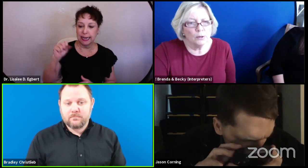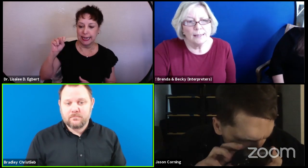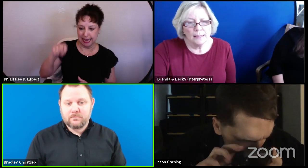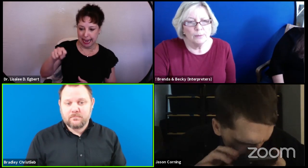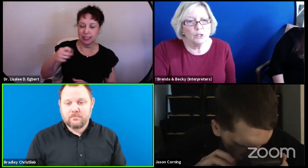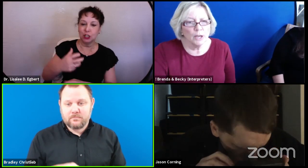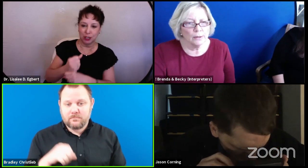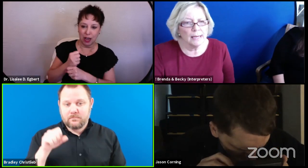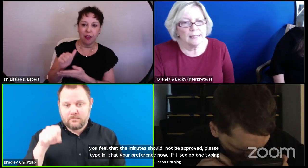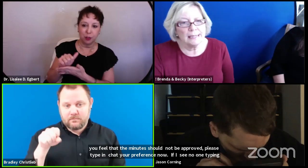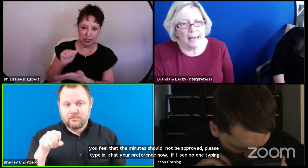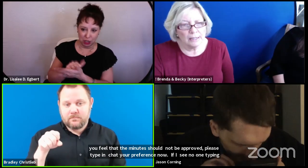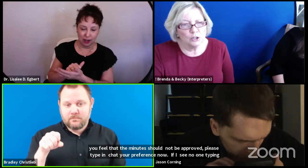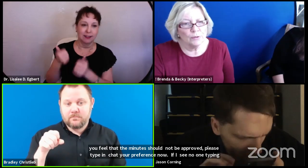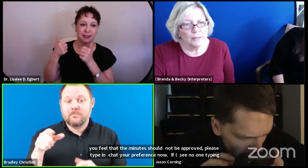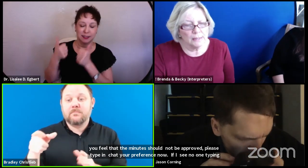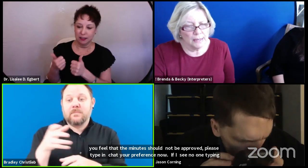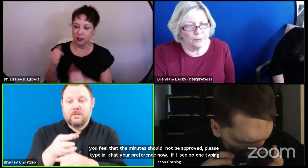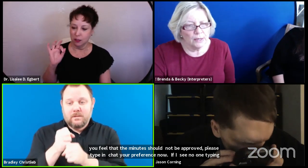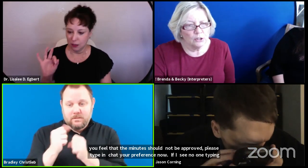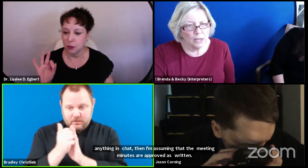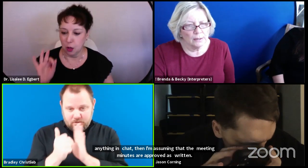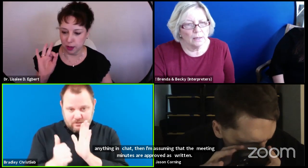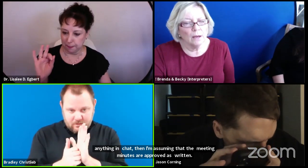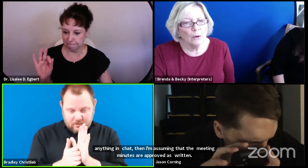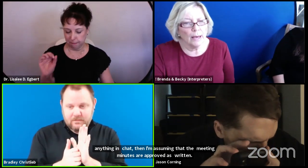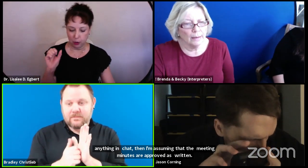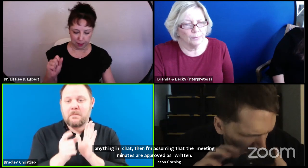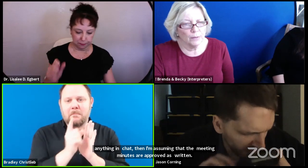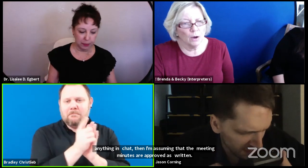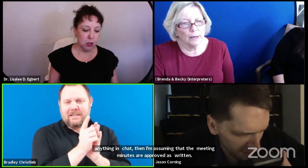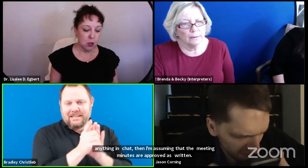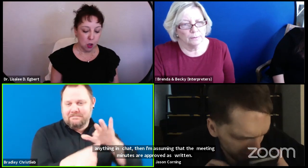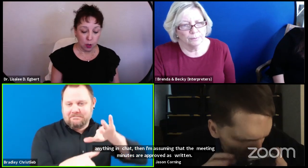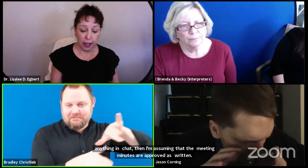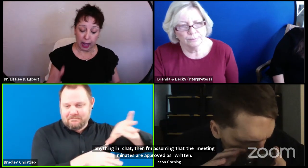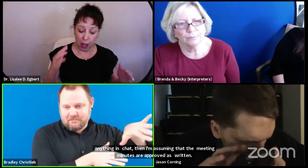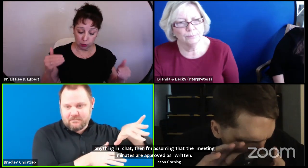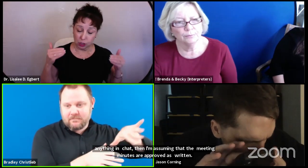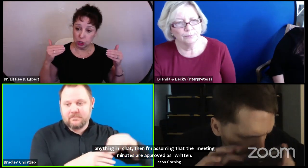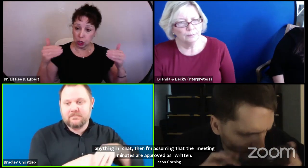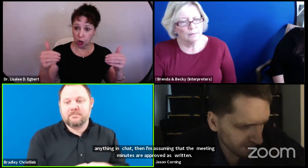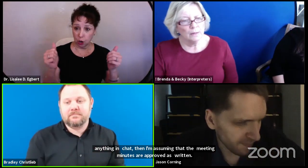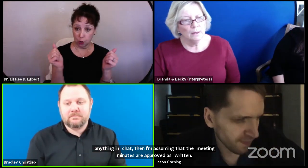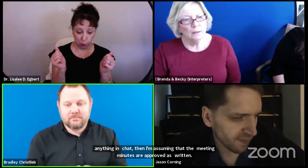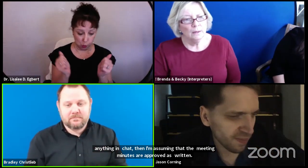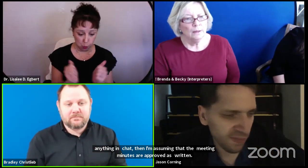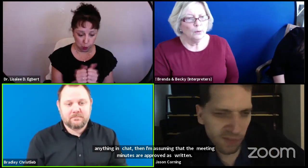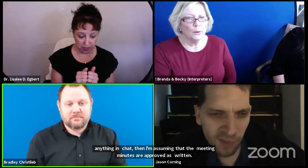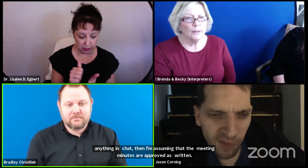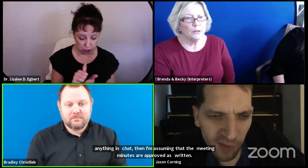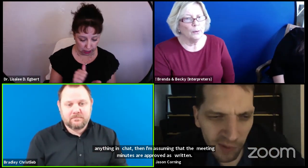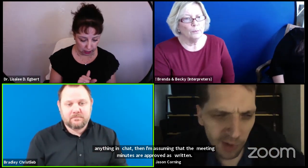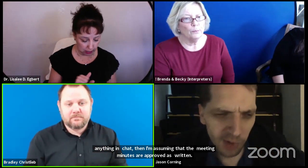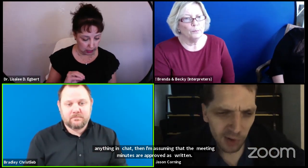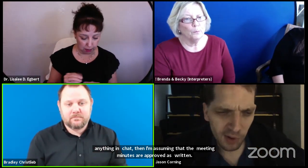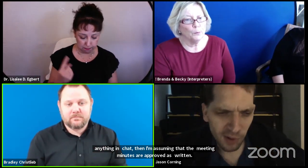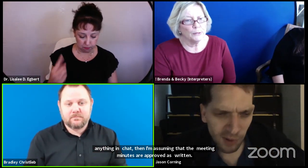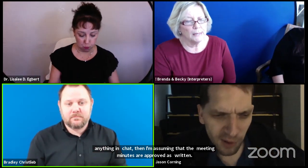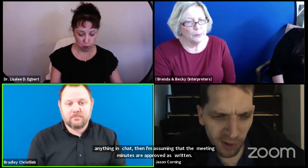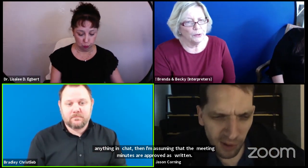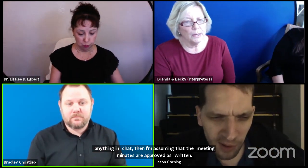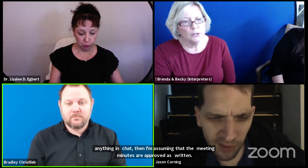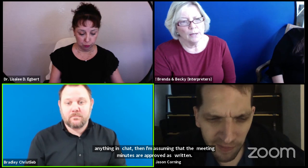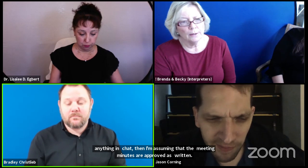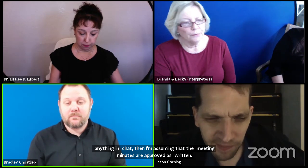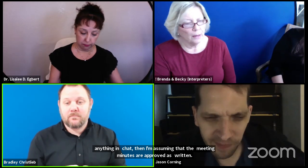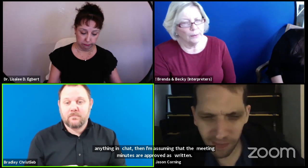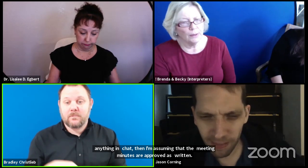So I see Michele says yes, she received the agenda.